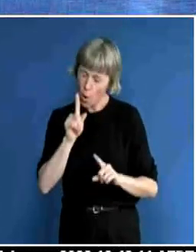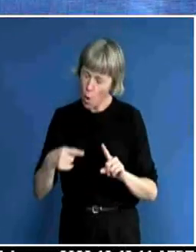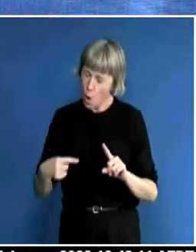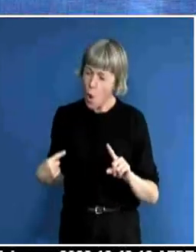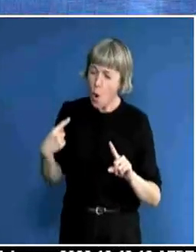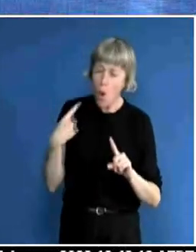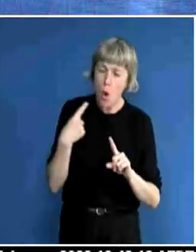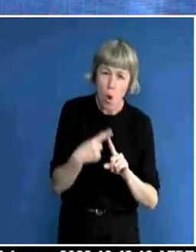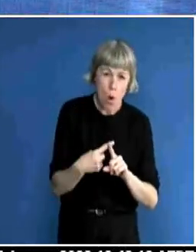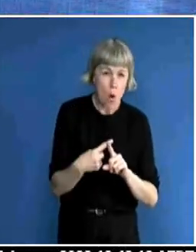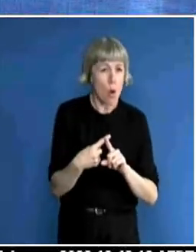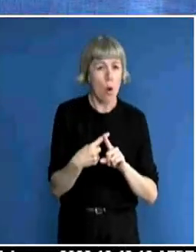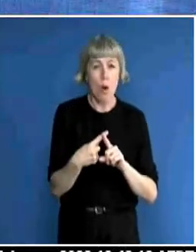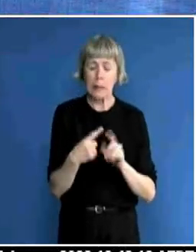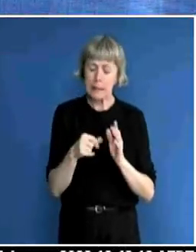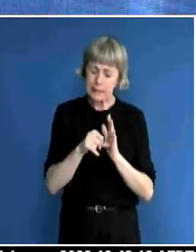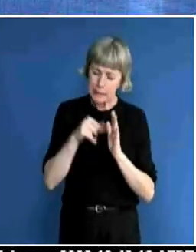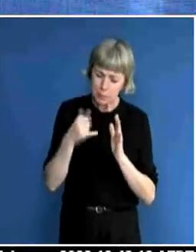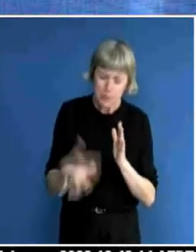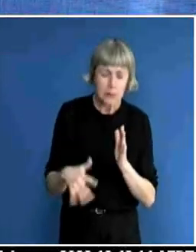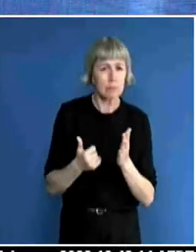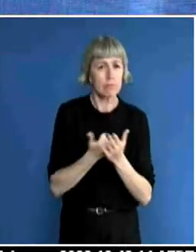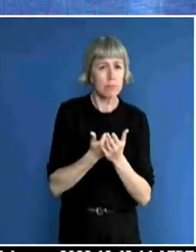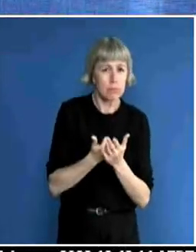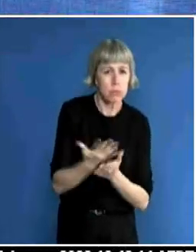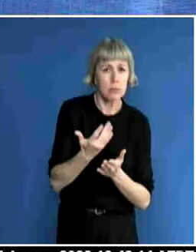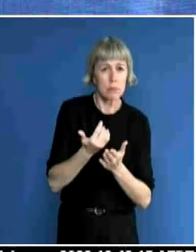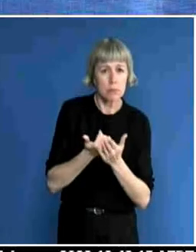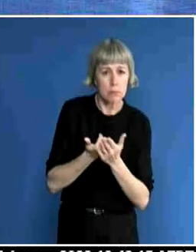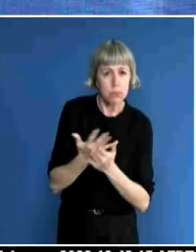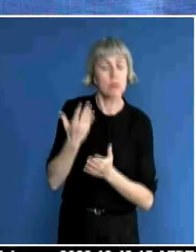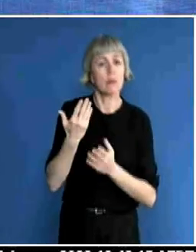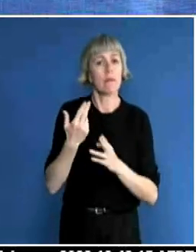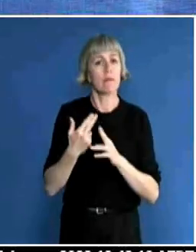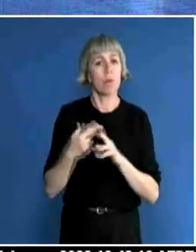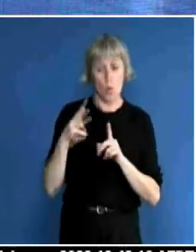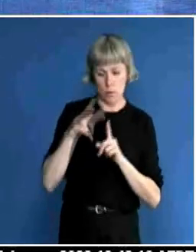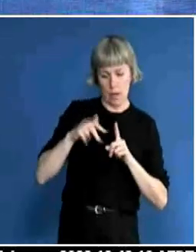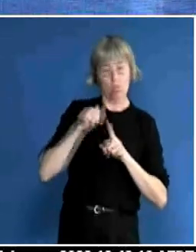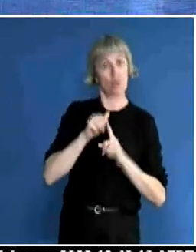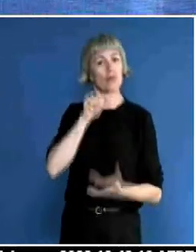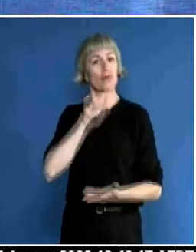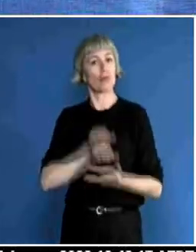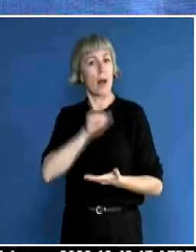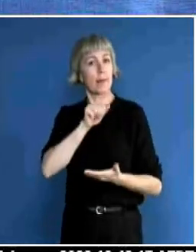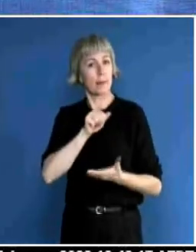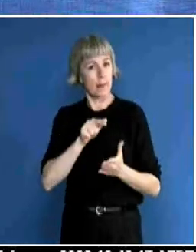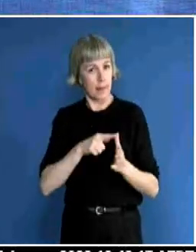adult with ADHD, including seeing three different psychiatrists.